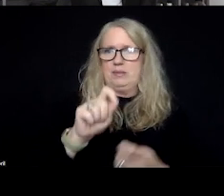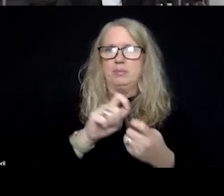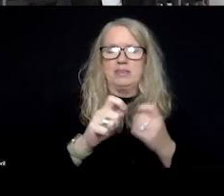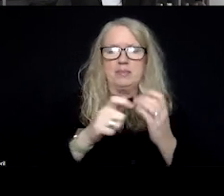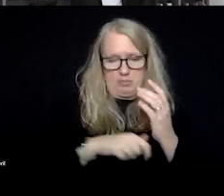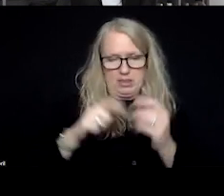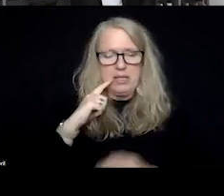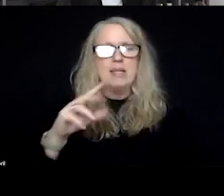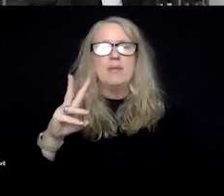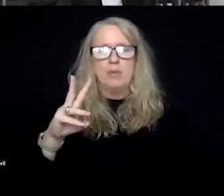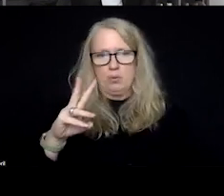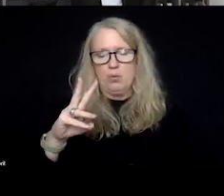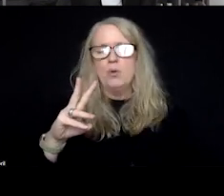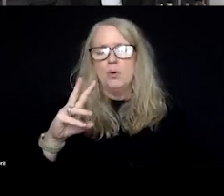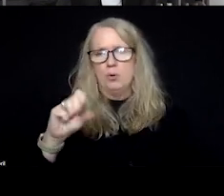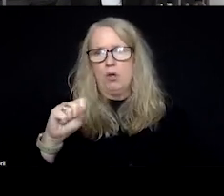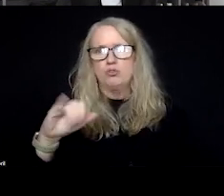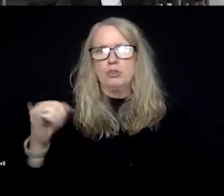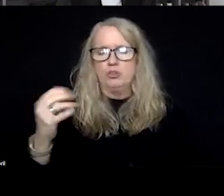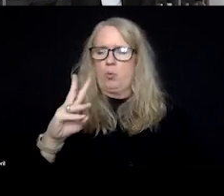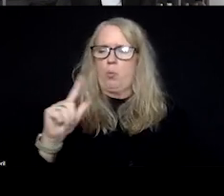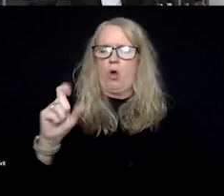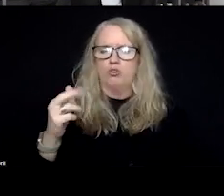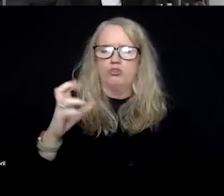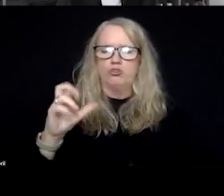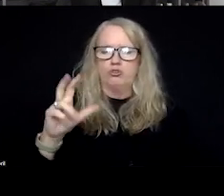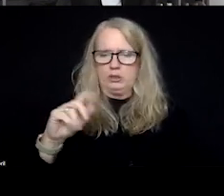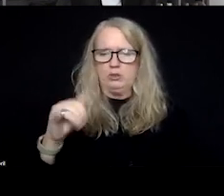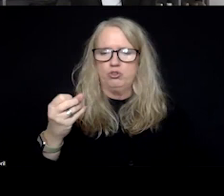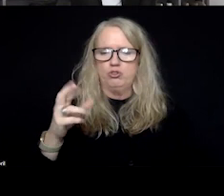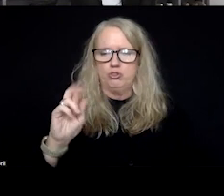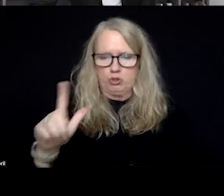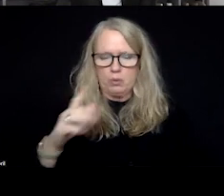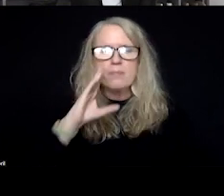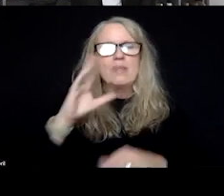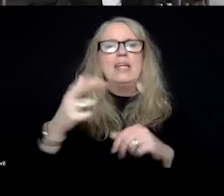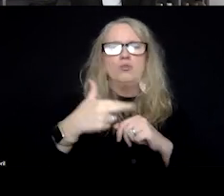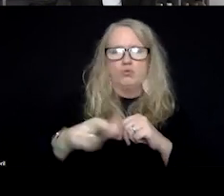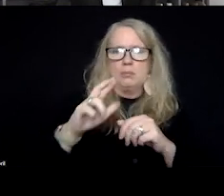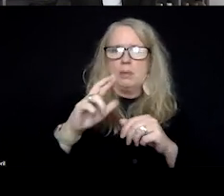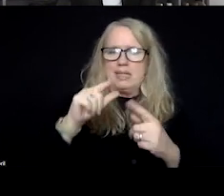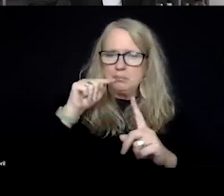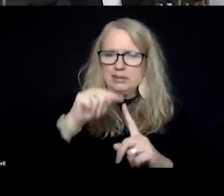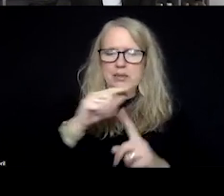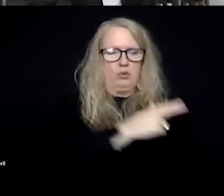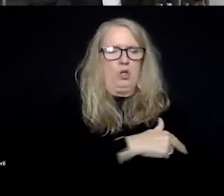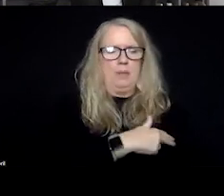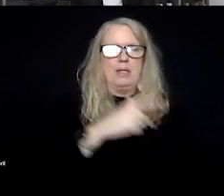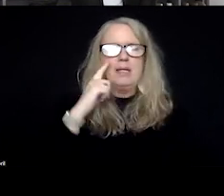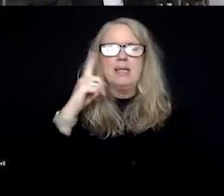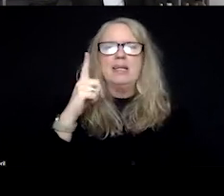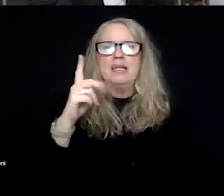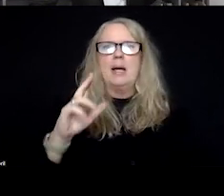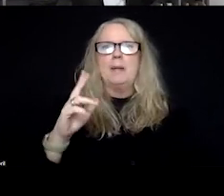JOURNAL DOES REFERENCE A PARTICULAR HOSPITAL IN UP STATE NEW YORK